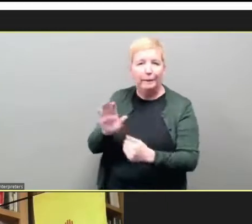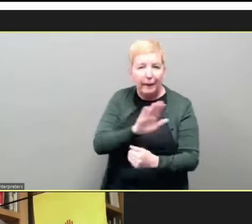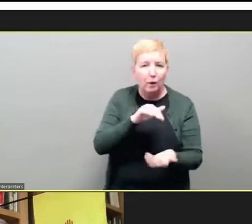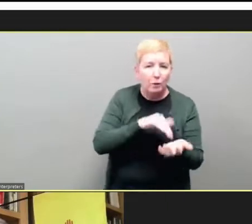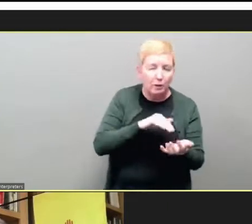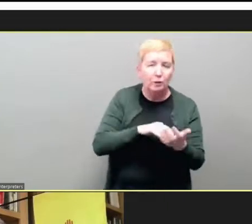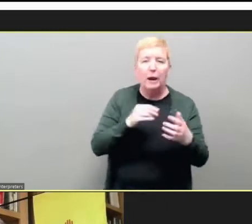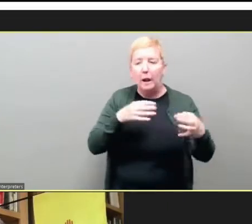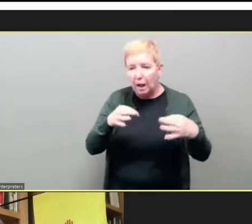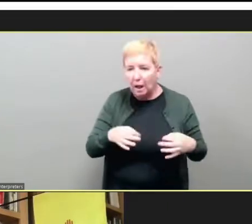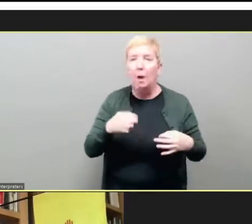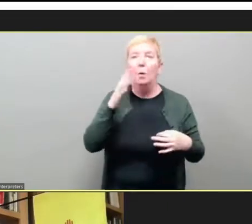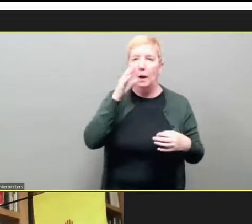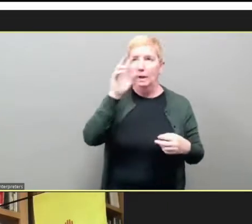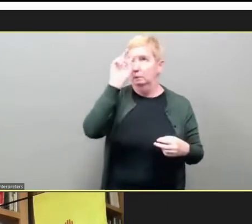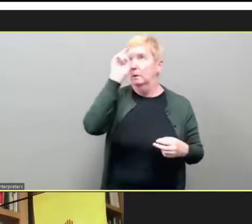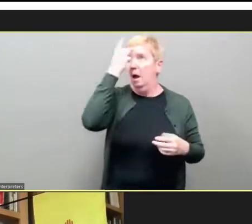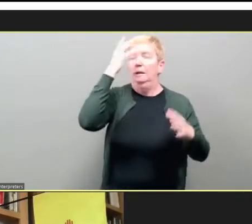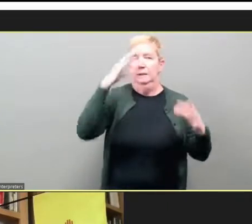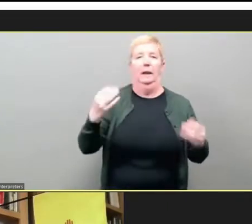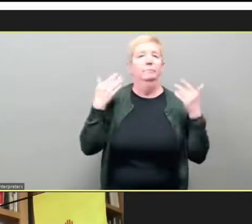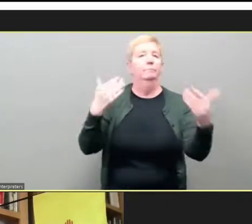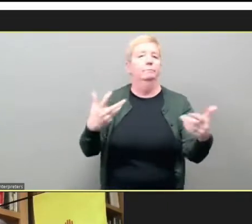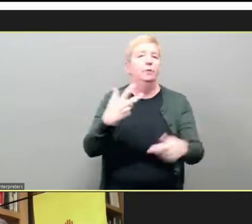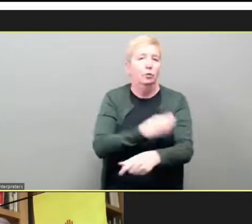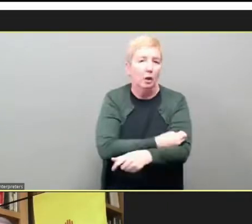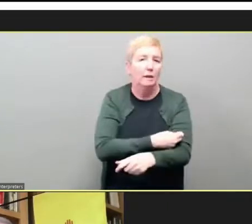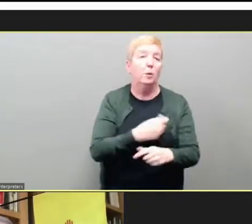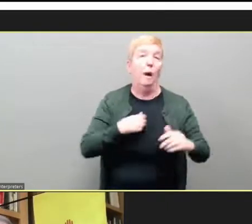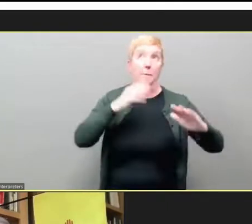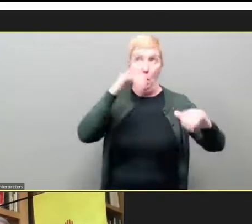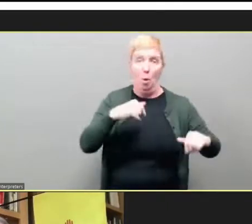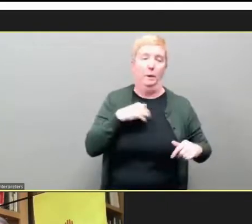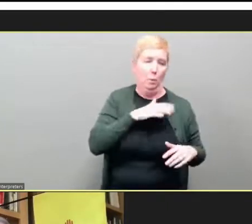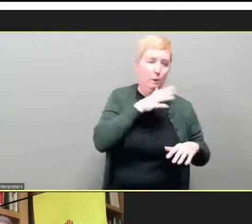every every dose in our full of allocation daily death counts Julia.